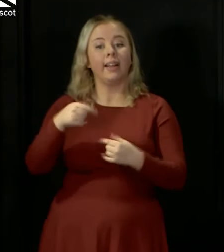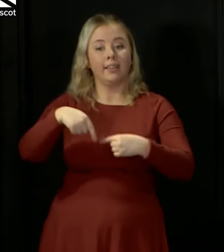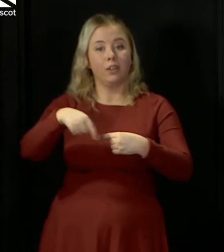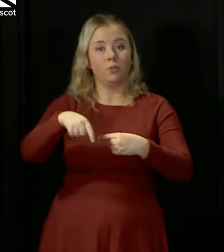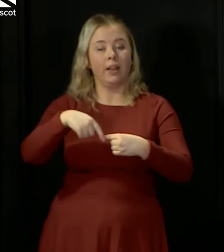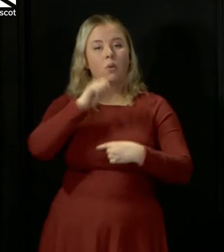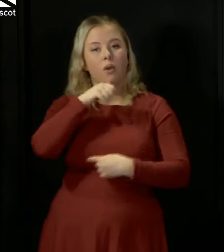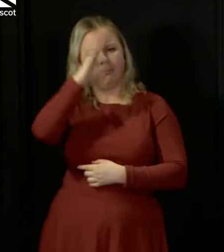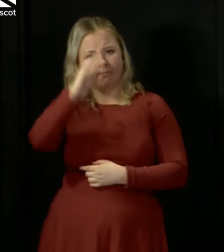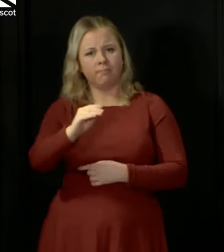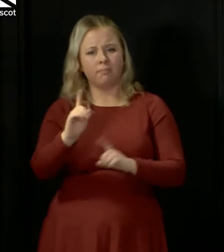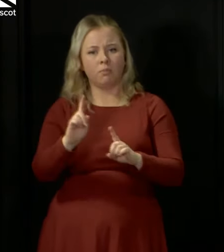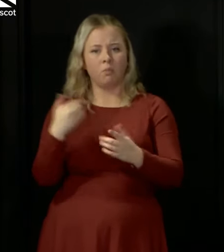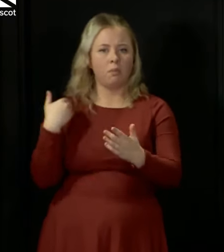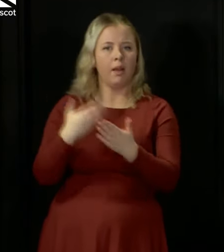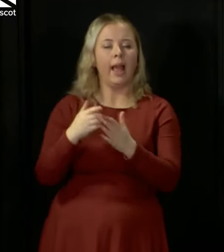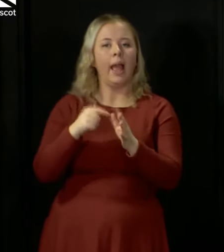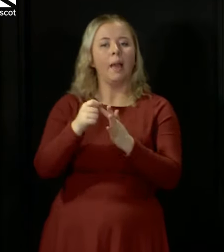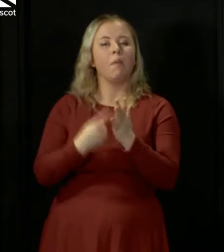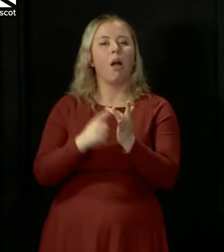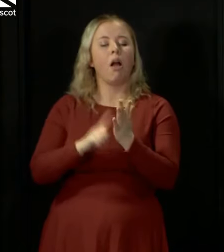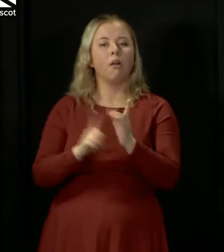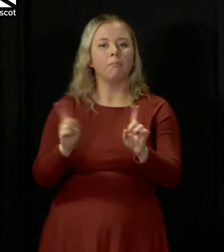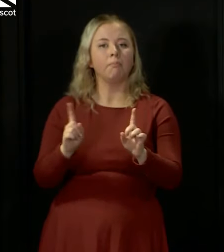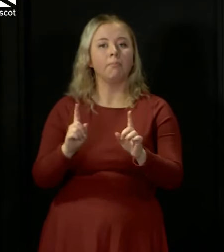have got to at the end of the month, the end of April has always been a key milestone in